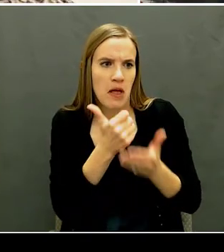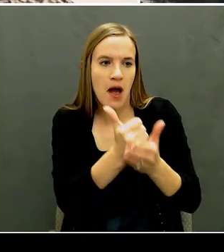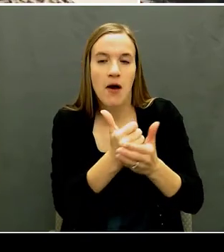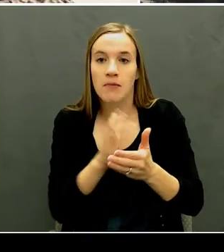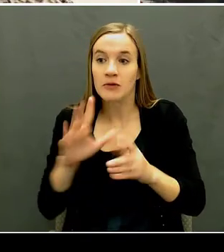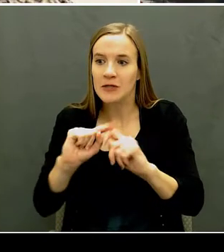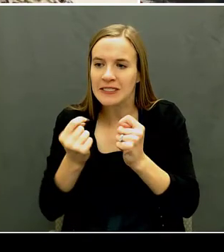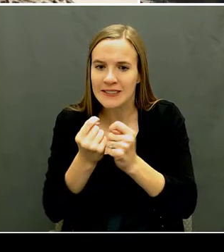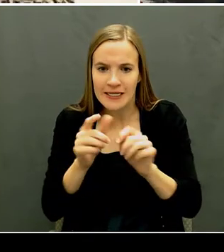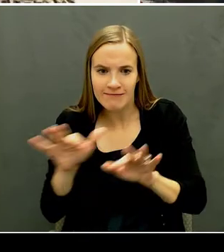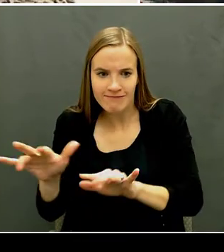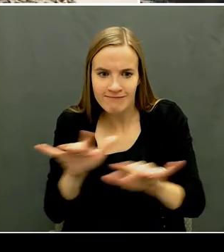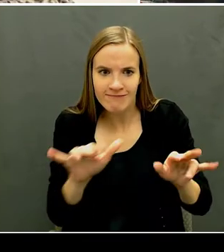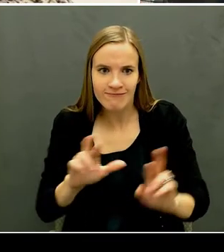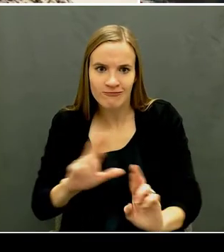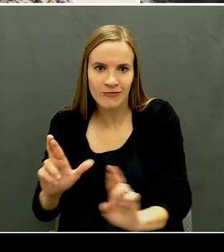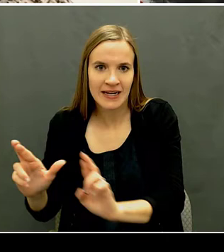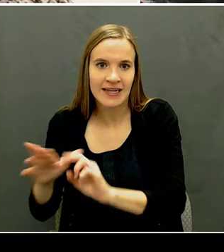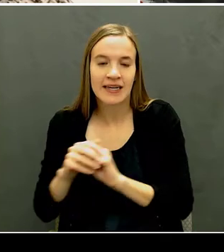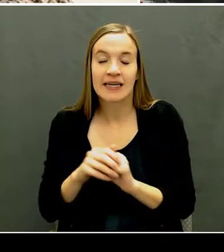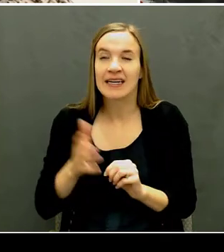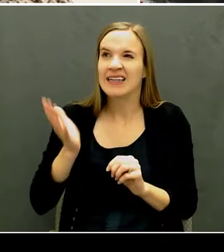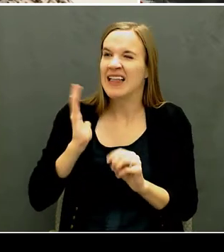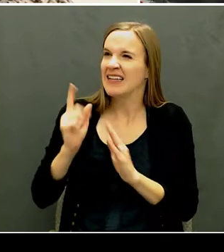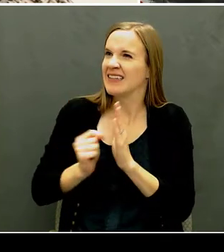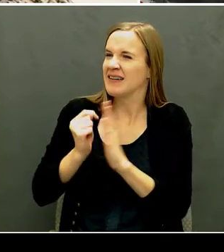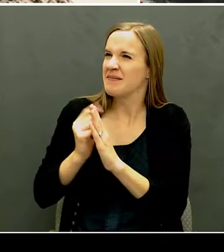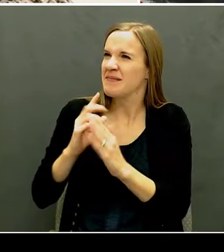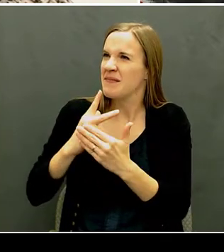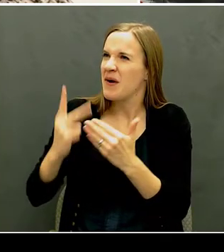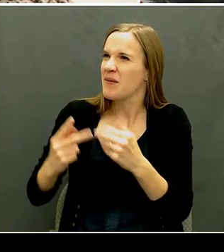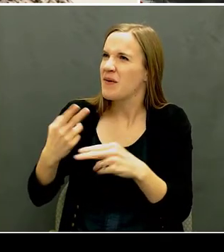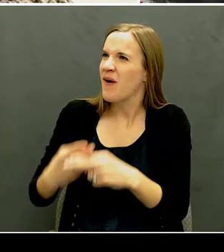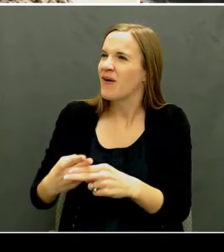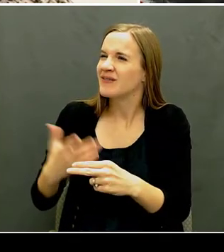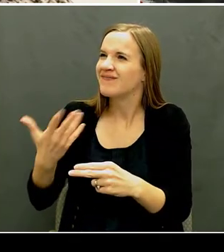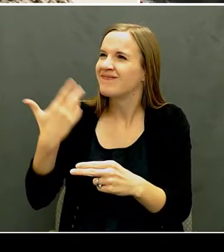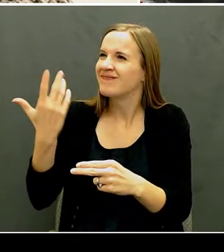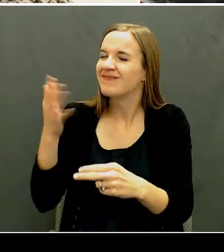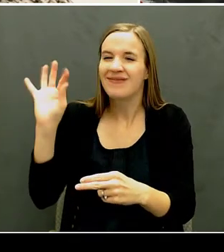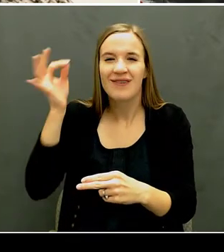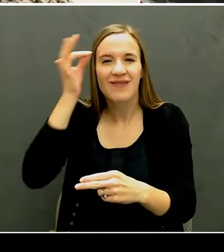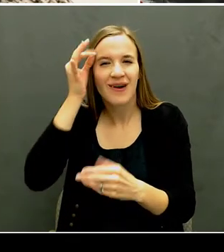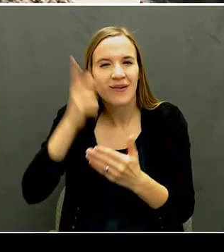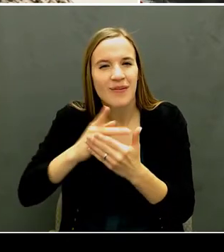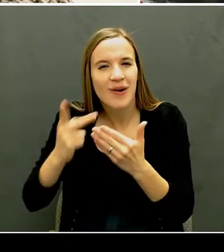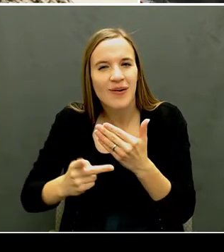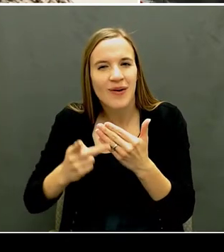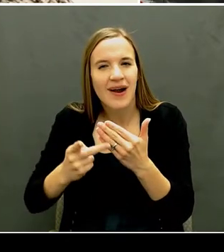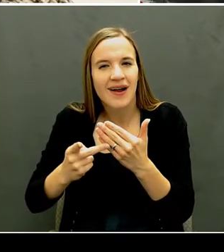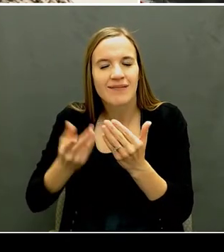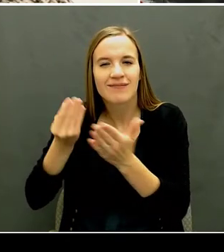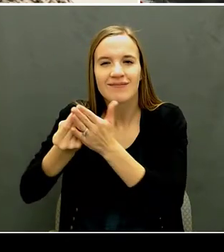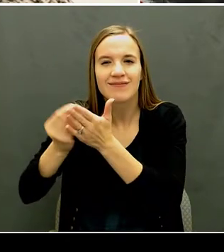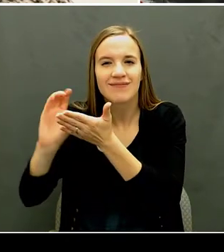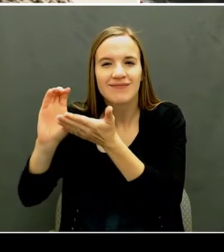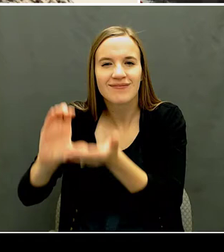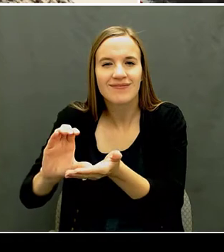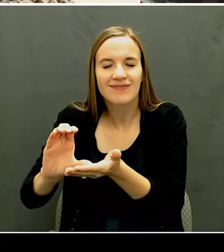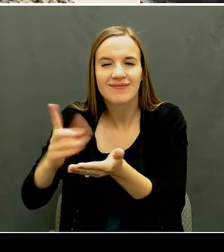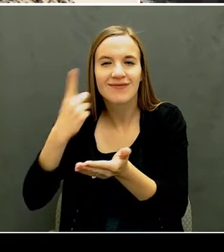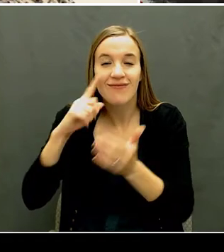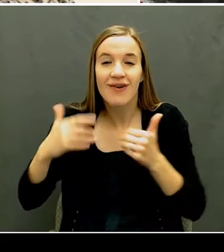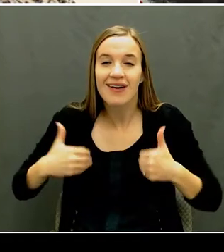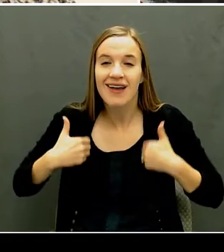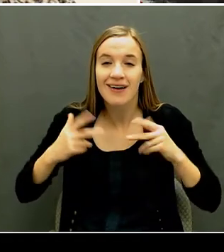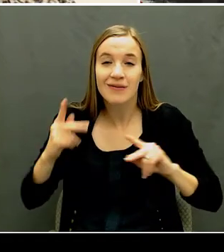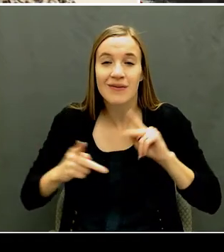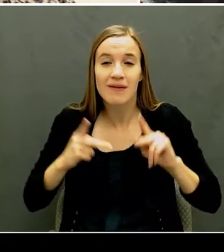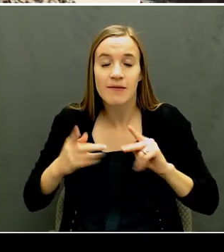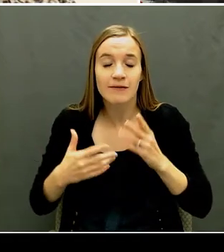time, what was that program, volunteer... federal program that funded young folks to... Mark Leeper: